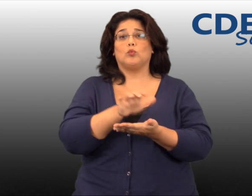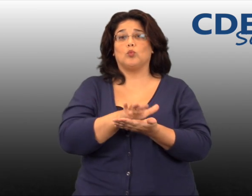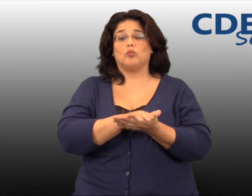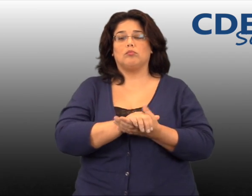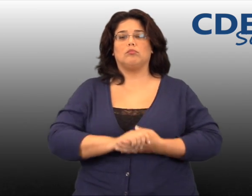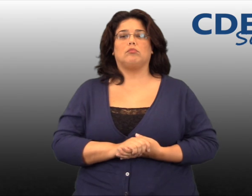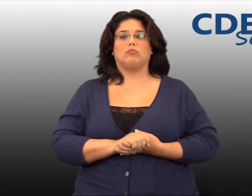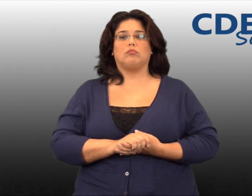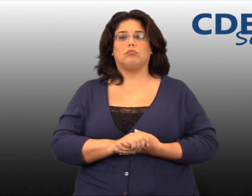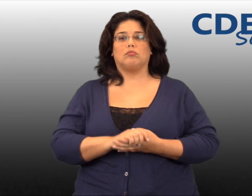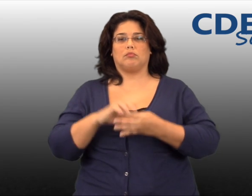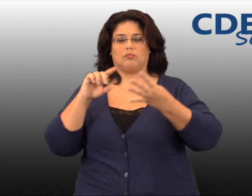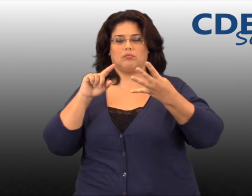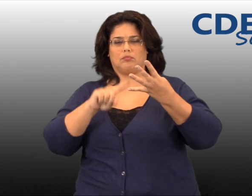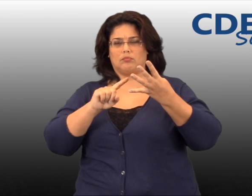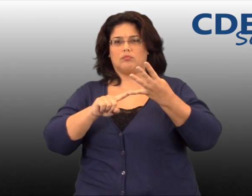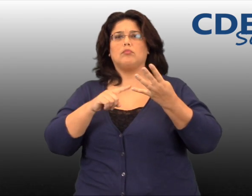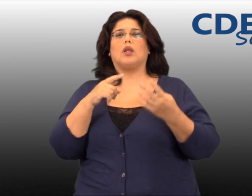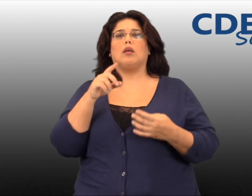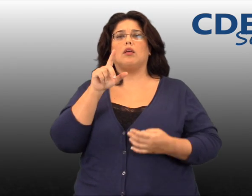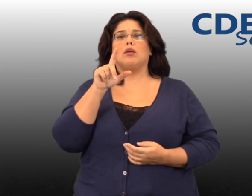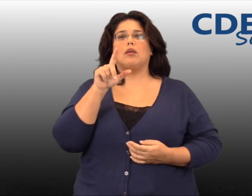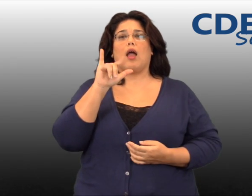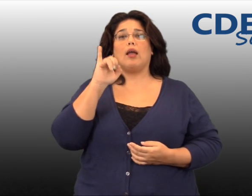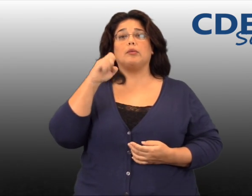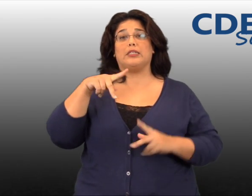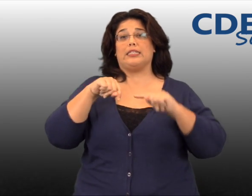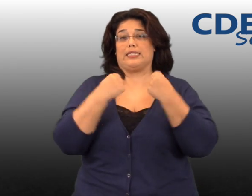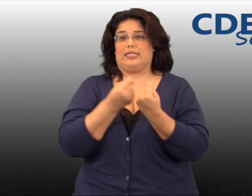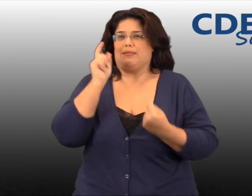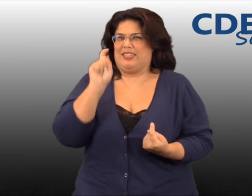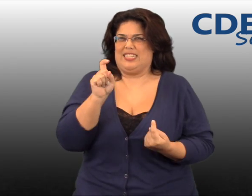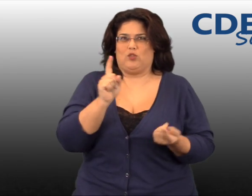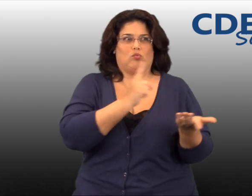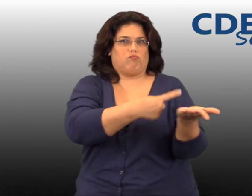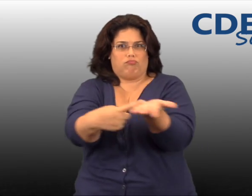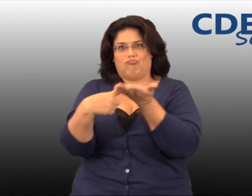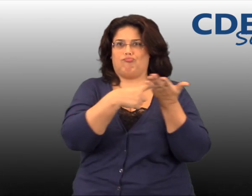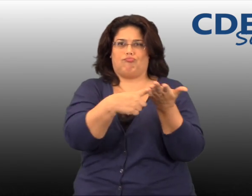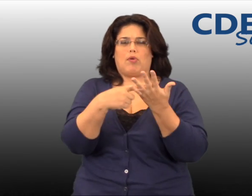location identified by the law. This is the IEP team’s decision.